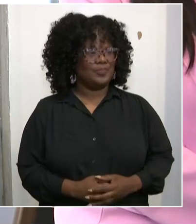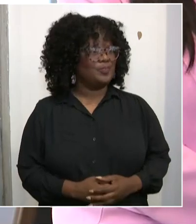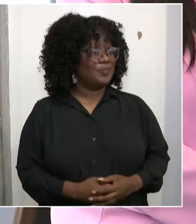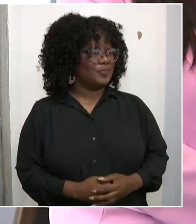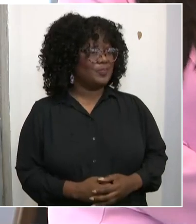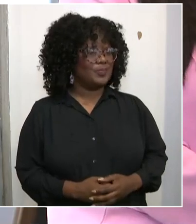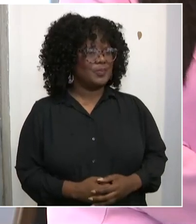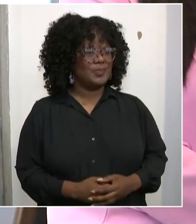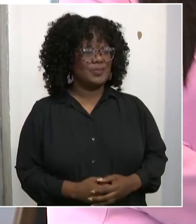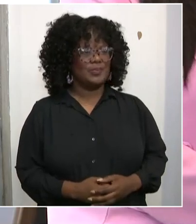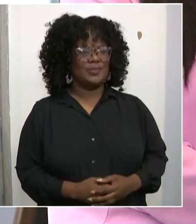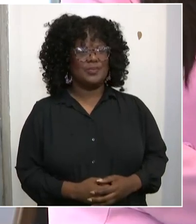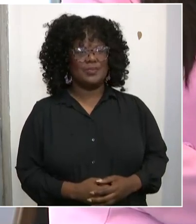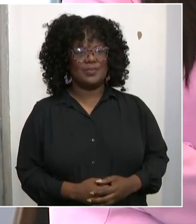One more parade question.